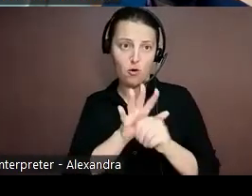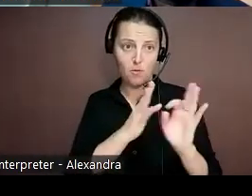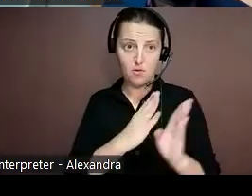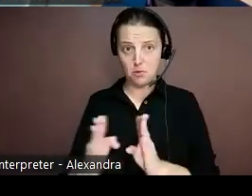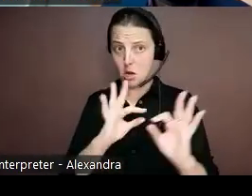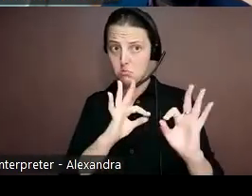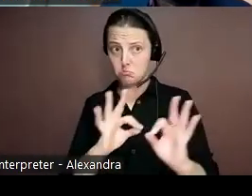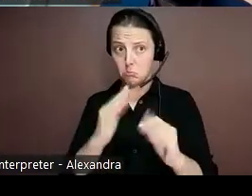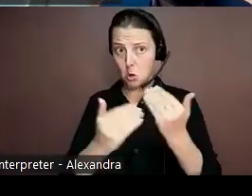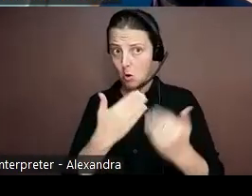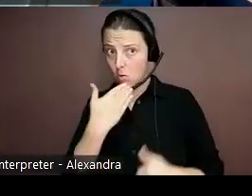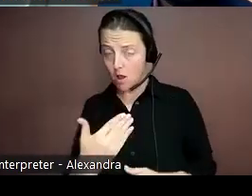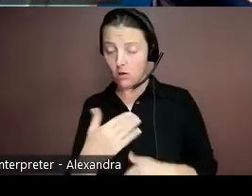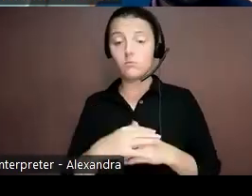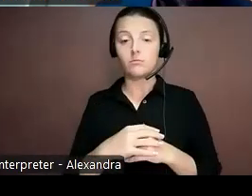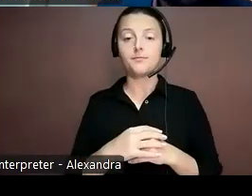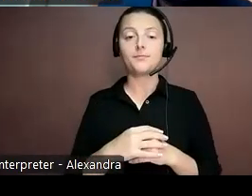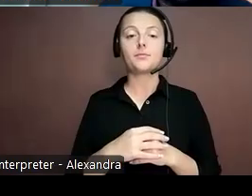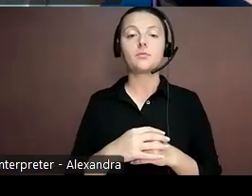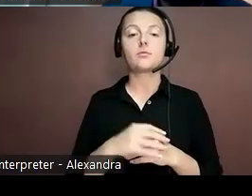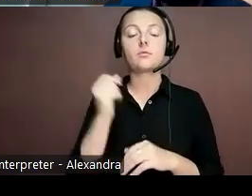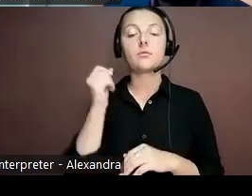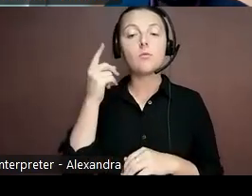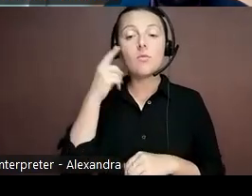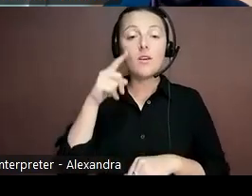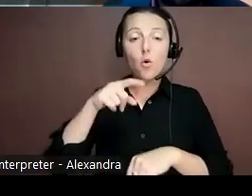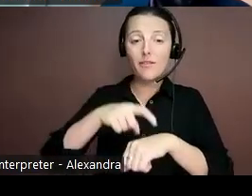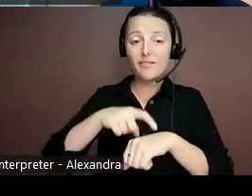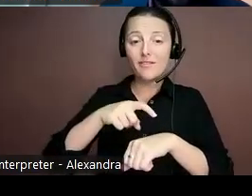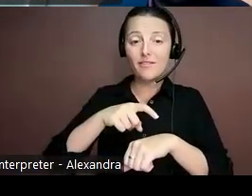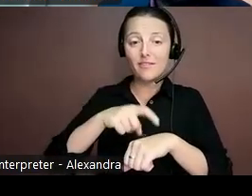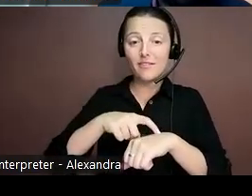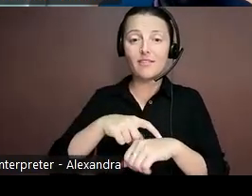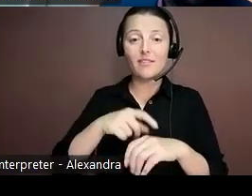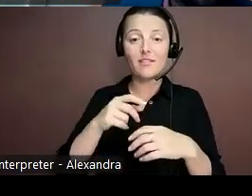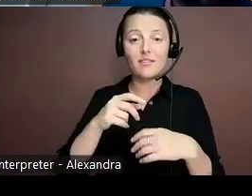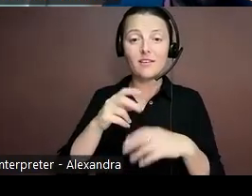uh we uh invested in the time of a psychiatrist, the speech language therapist, the psychologist,